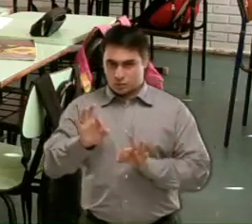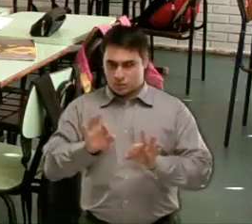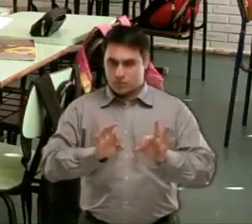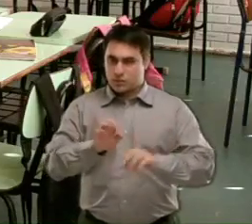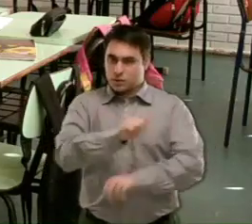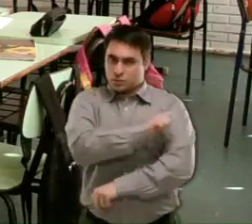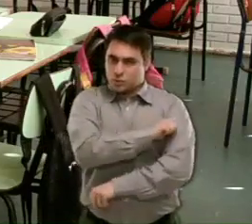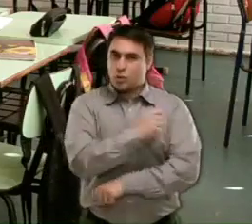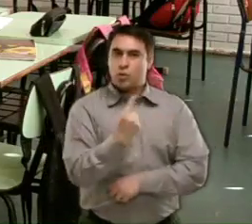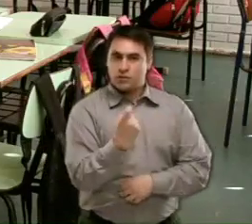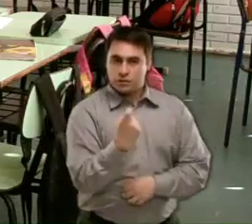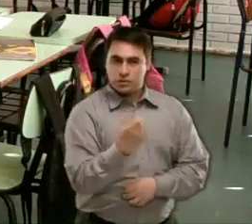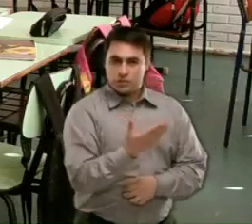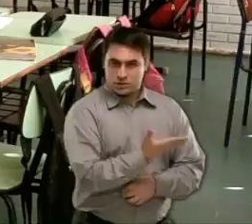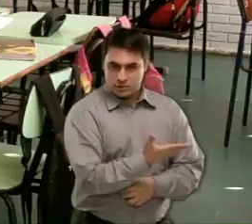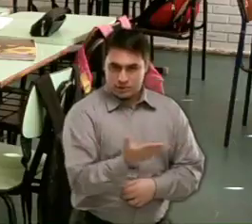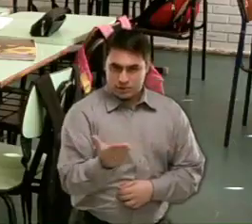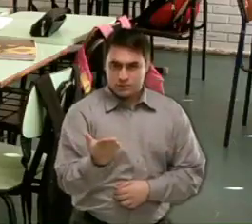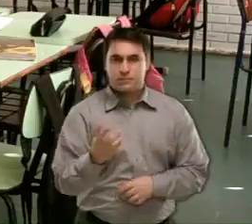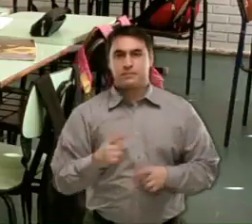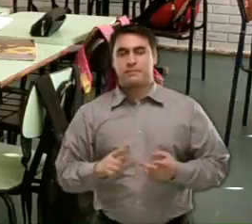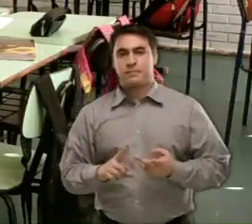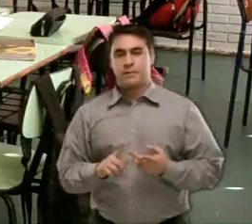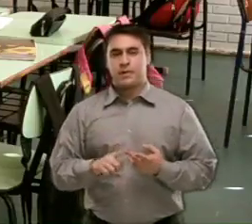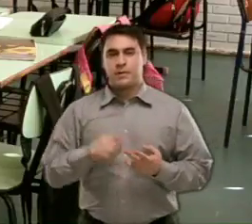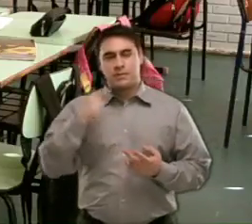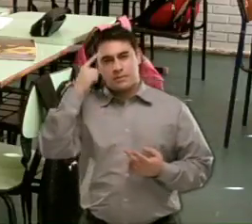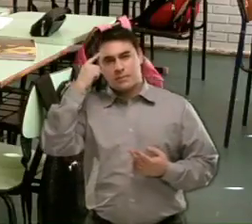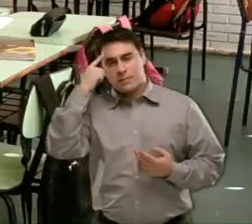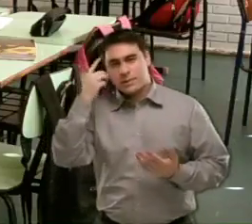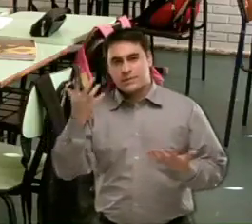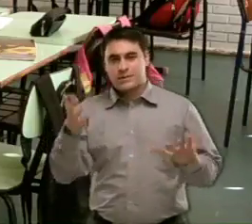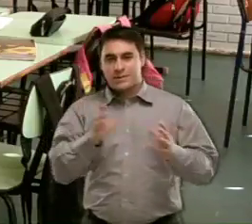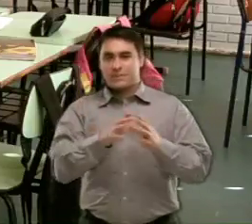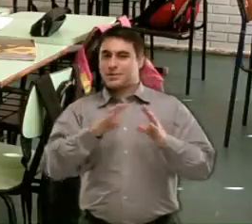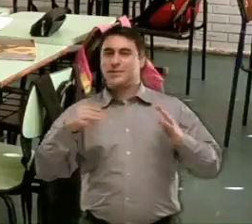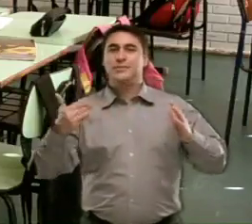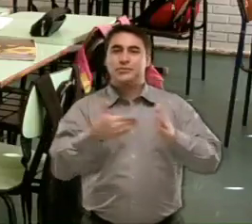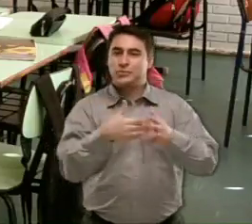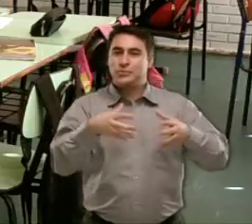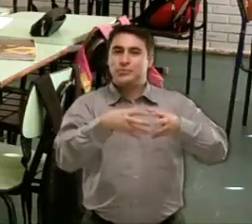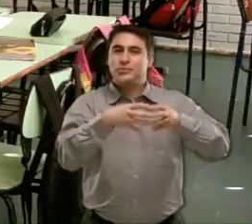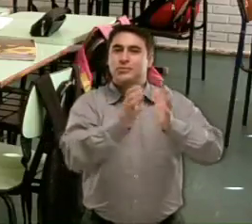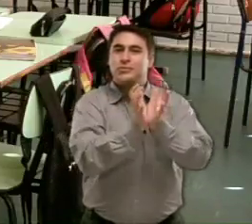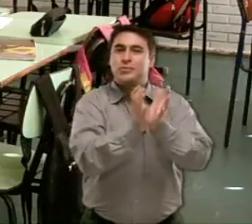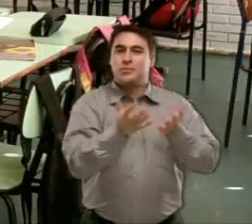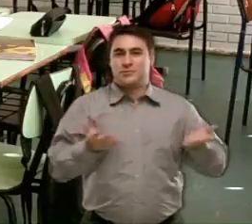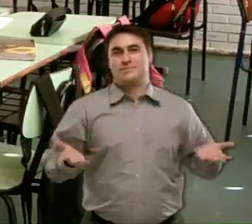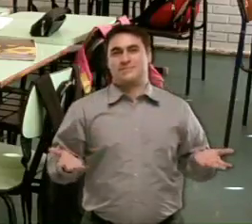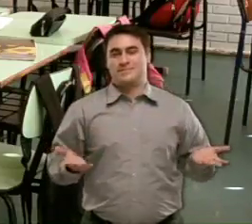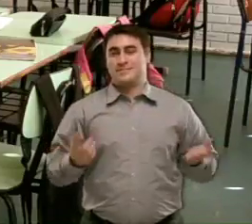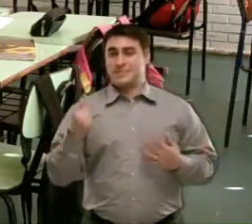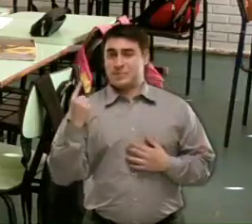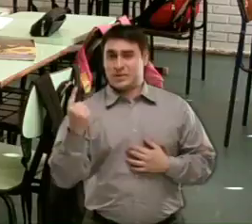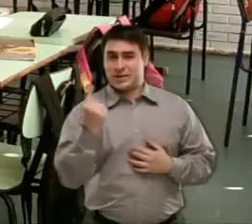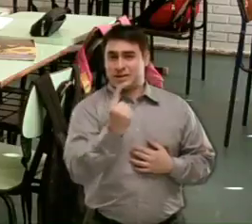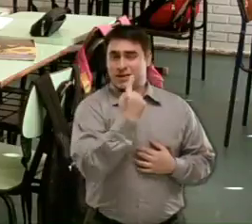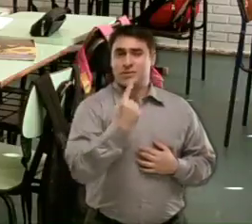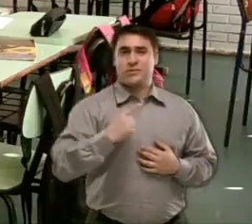but you can't not think about everyone, one by one. Each one has their issues and learns differently.